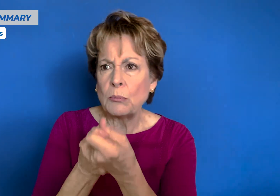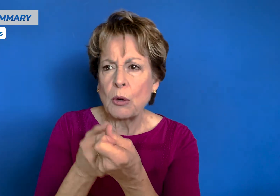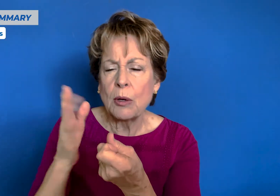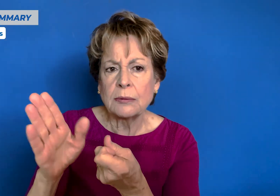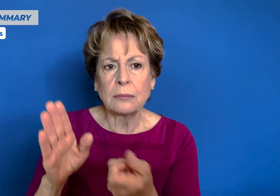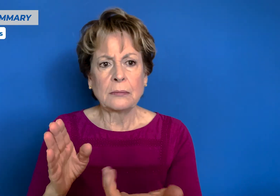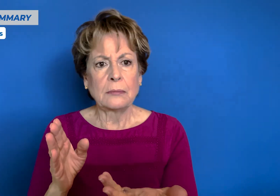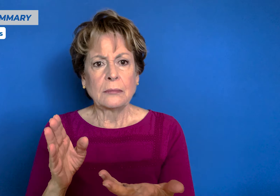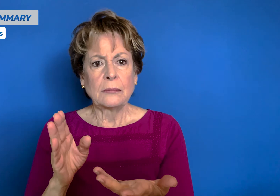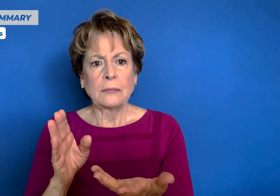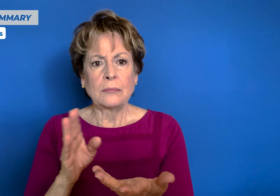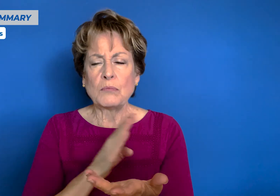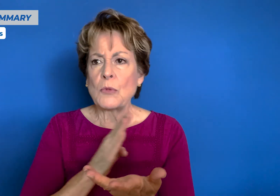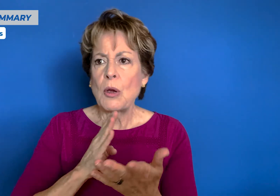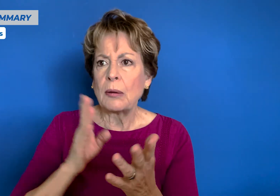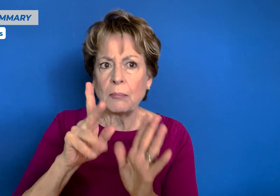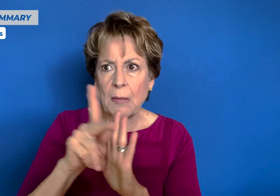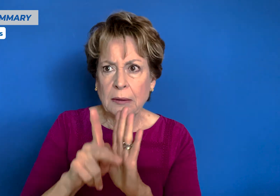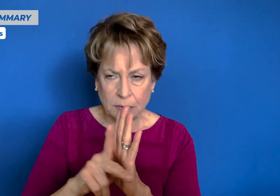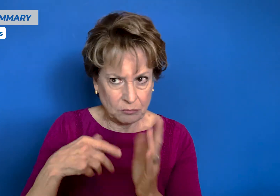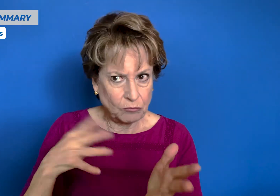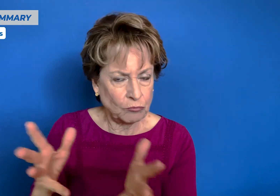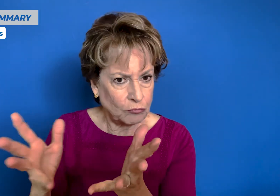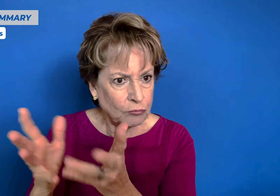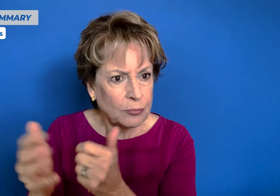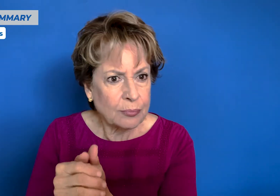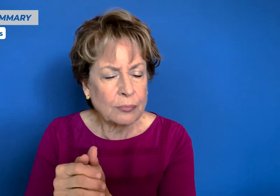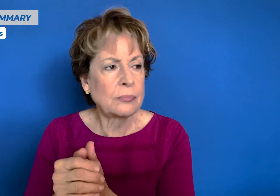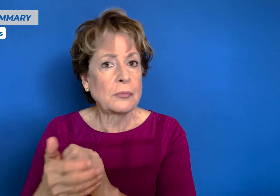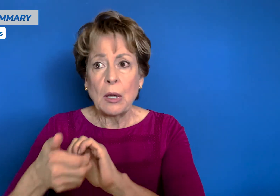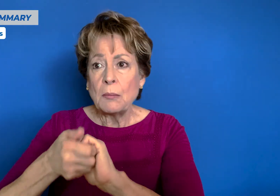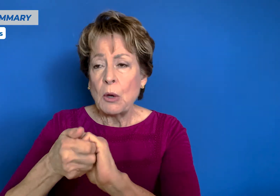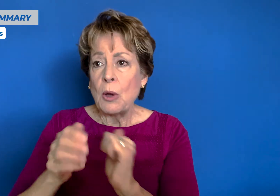Uphold the directives and policies of the Board.